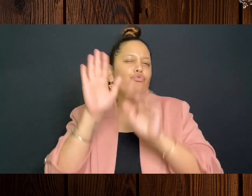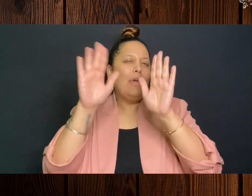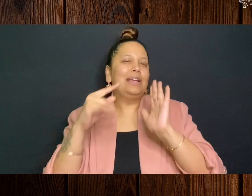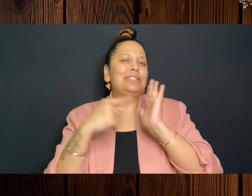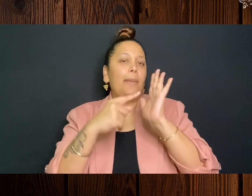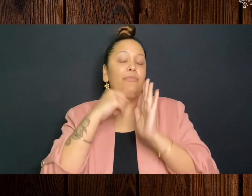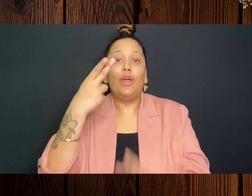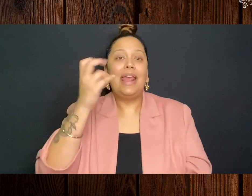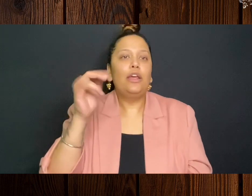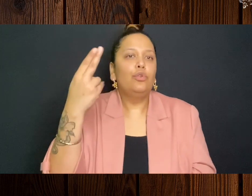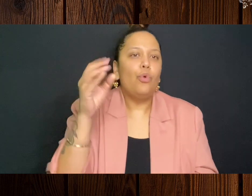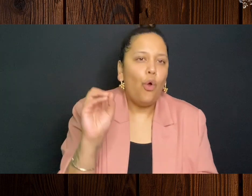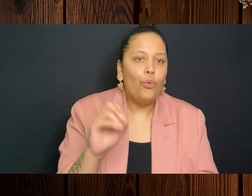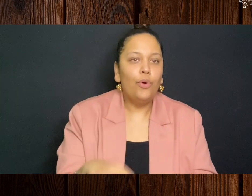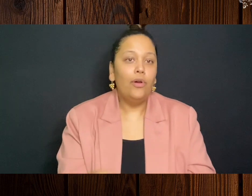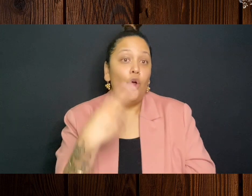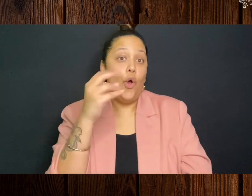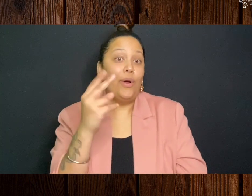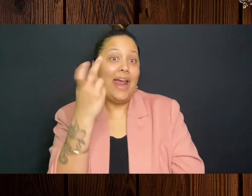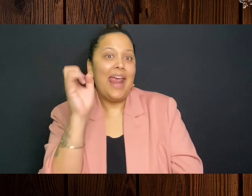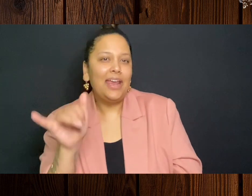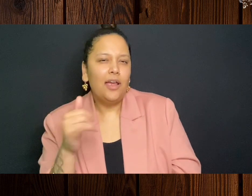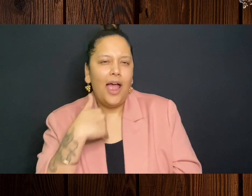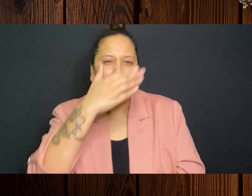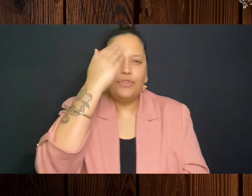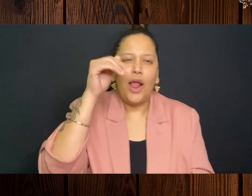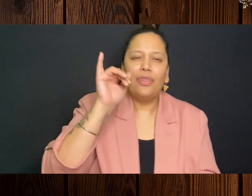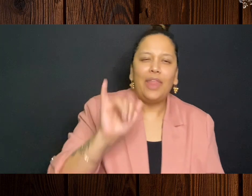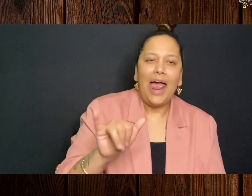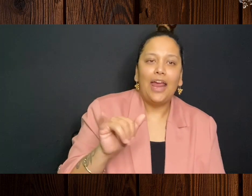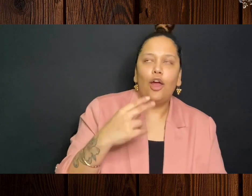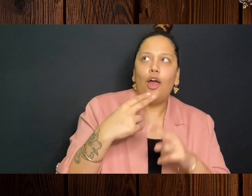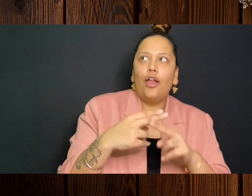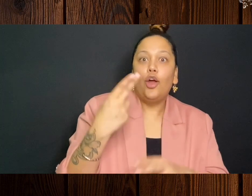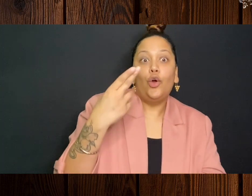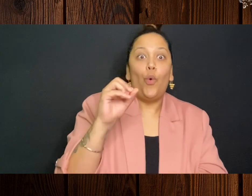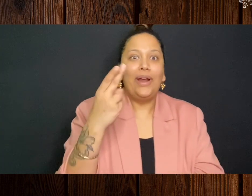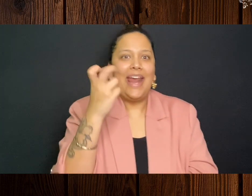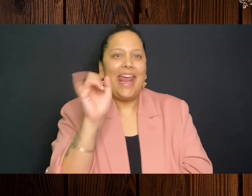Ho Hey? I forget, I think it's called Ho Hey. That song